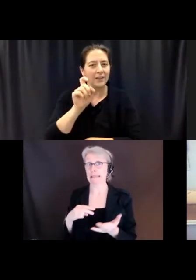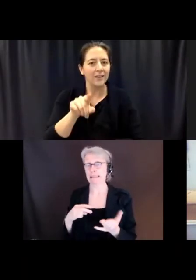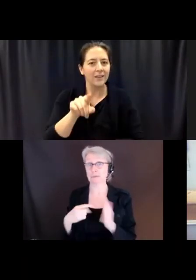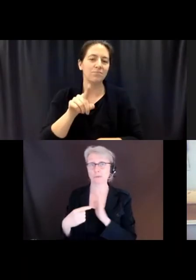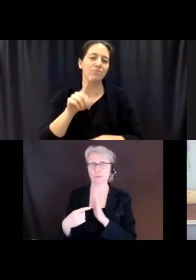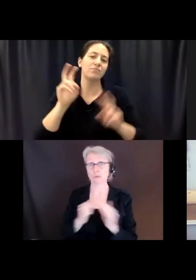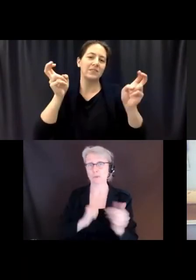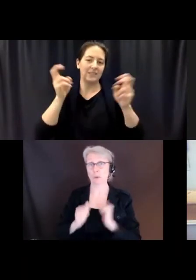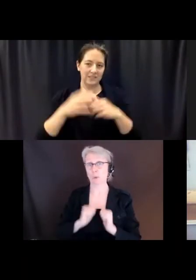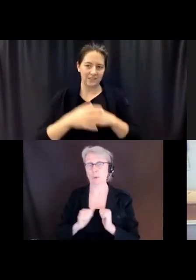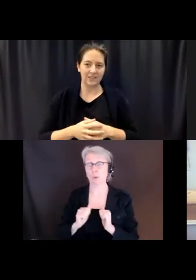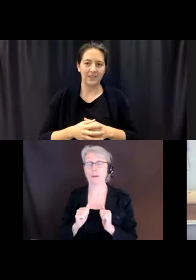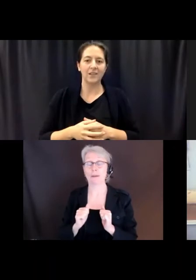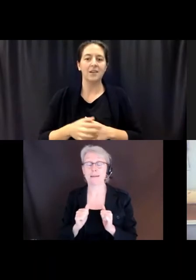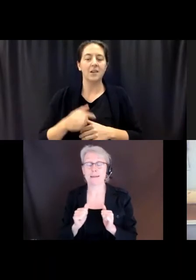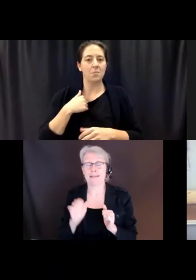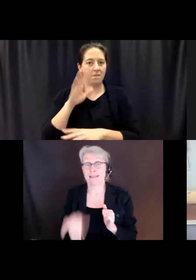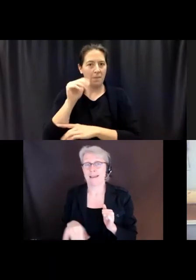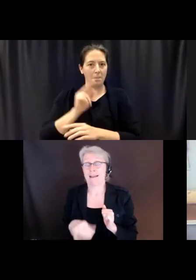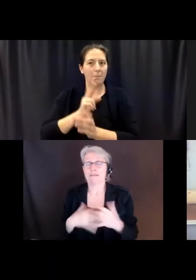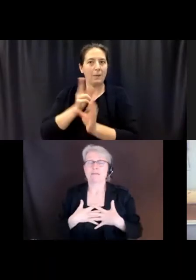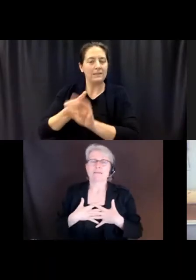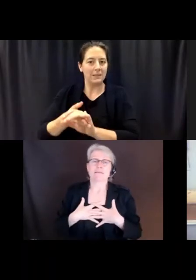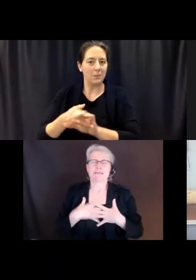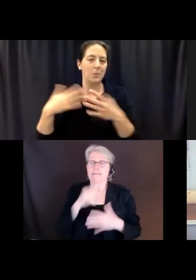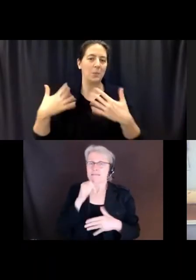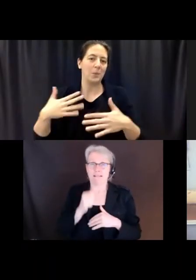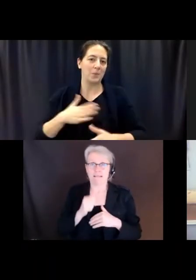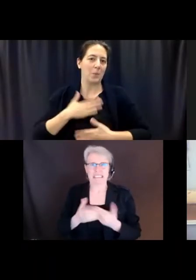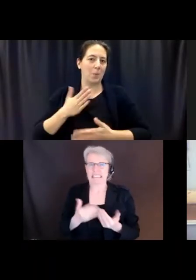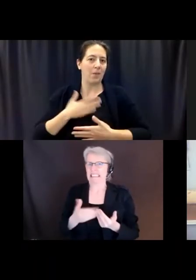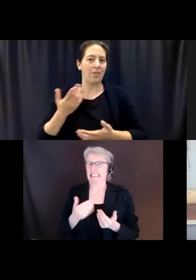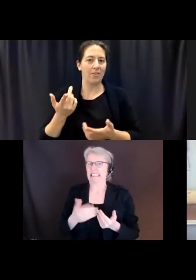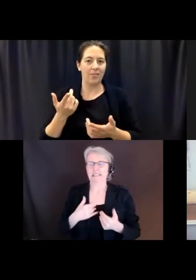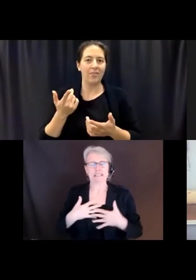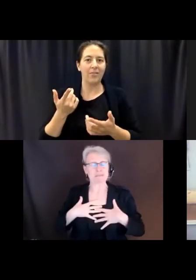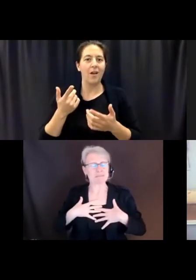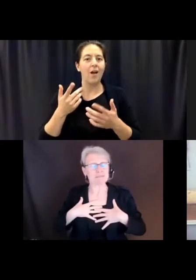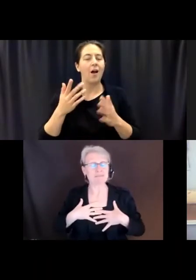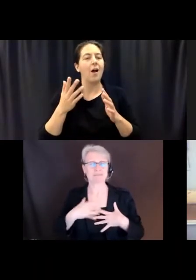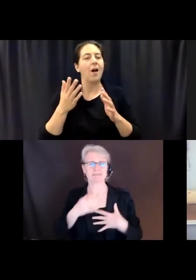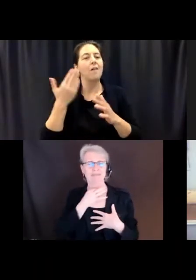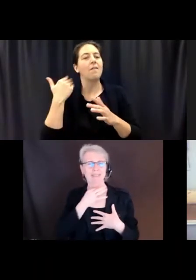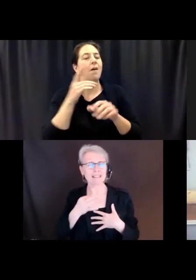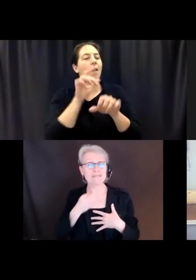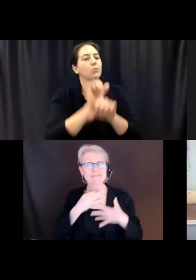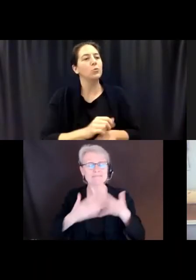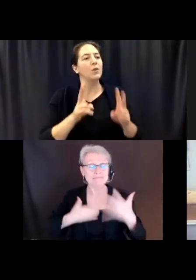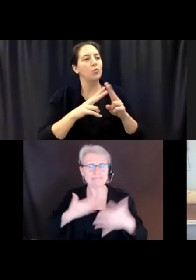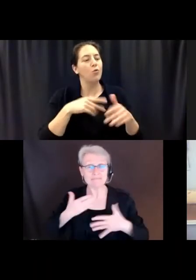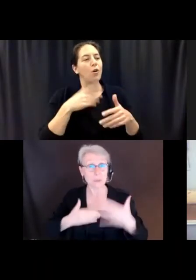IT. I STEPPED OUT OF MY COMFORT ZONE, AND I HOPE YOU ALL ENJOY IT AS MUCH AS I ENJOYED PERFORMING IT.